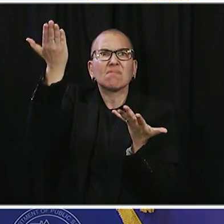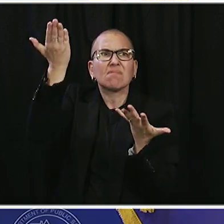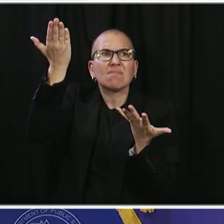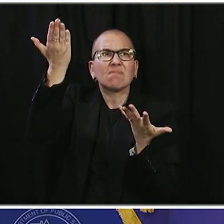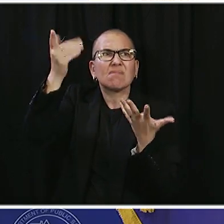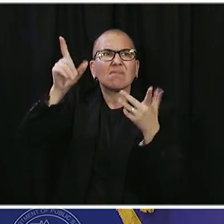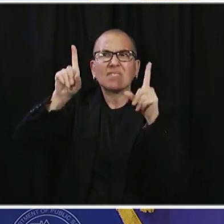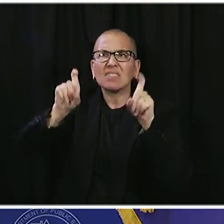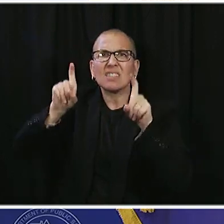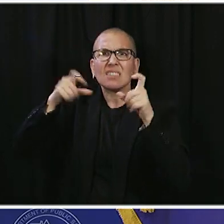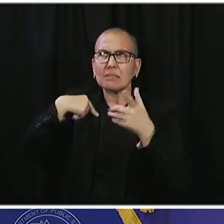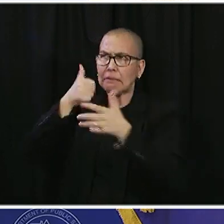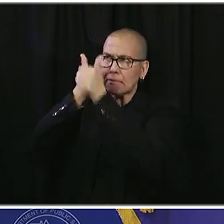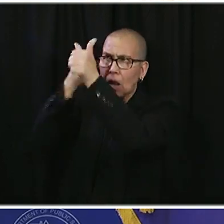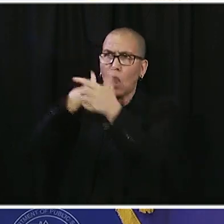WE COULDN'T FIND THEM AND I